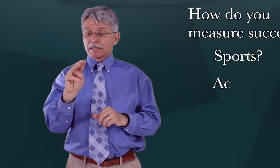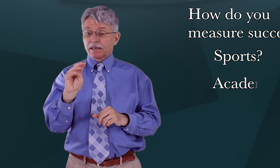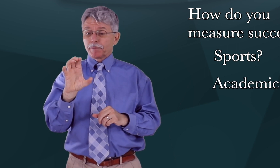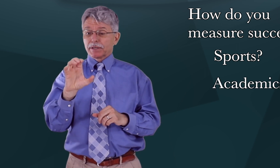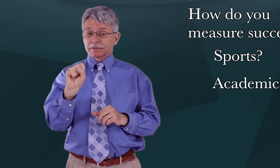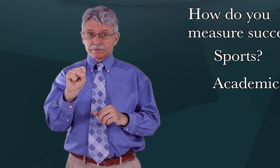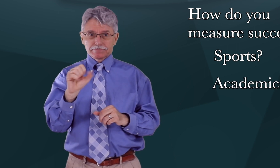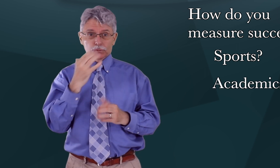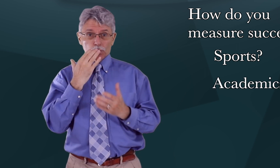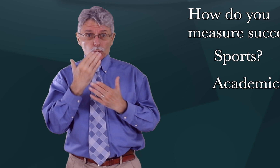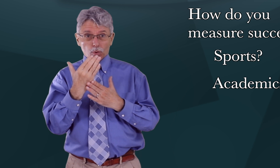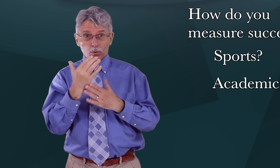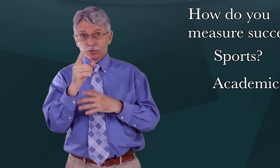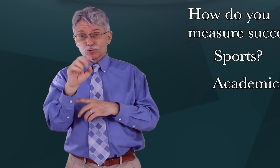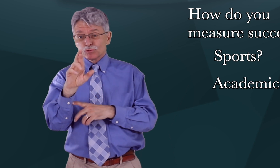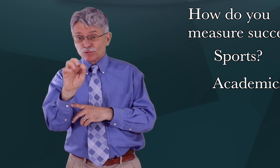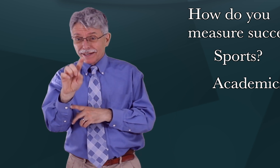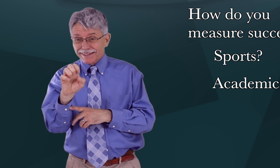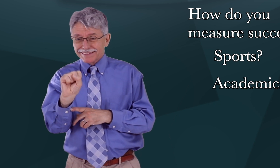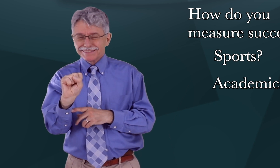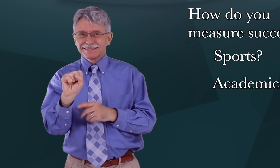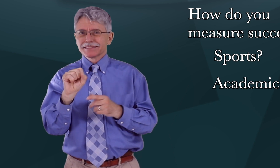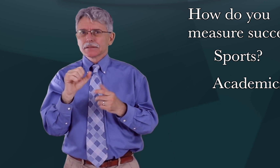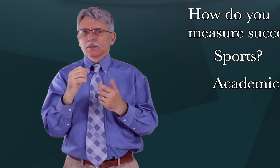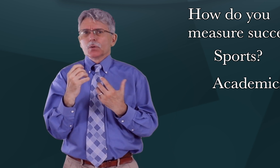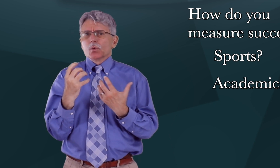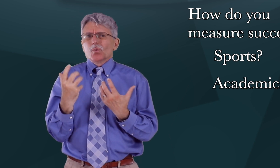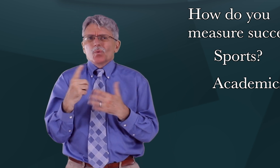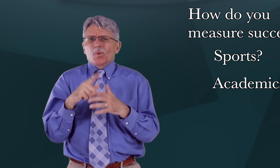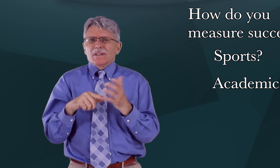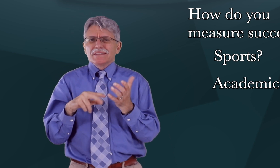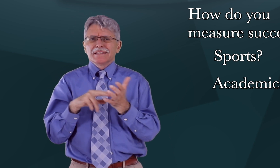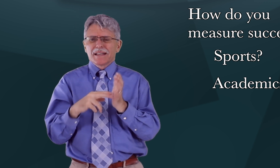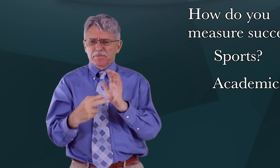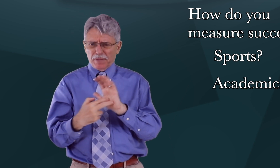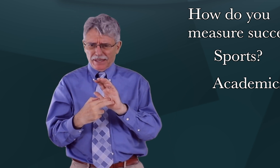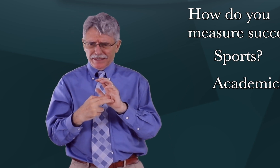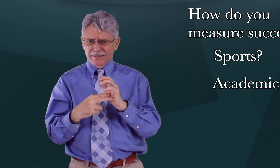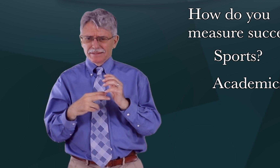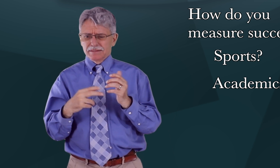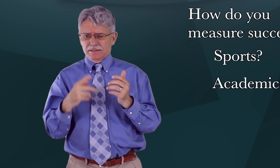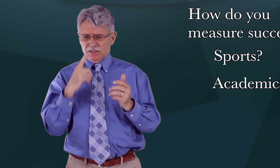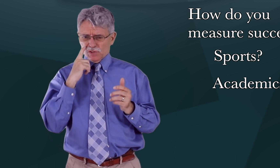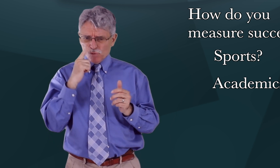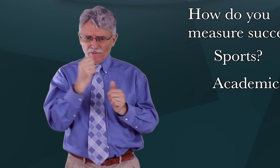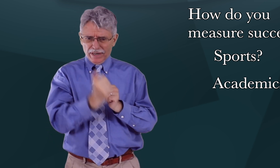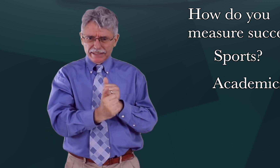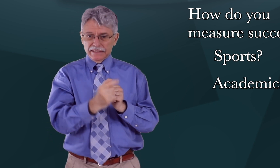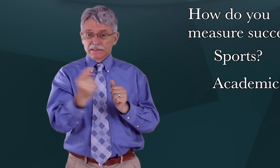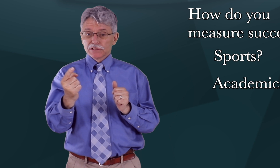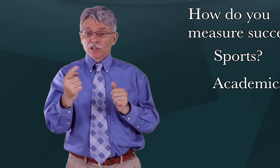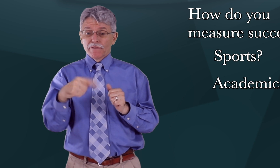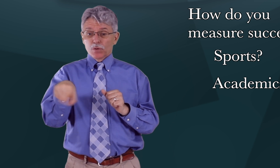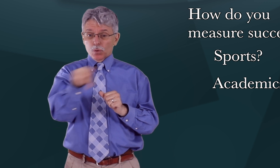It might be academics -- good grades. And, even then, what does that mean for each child?